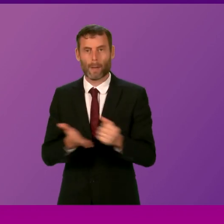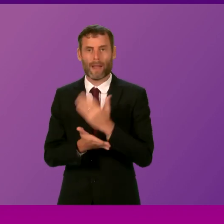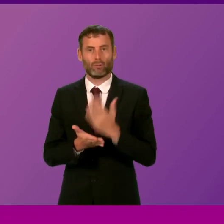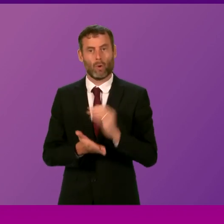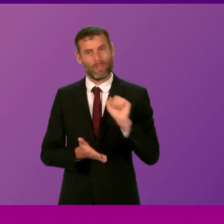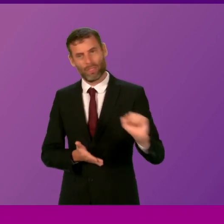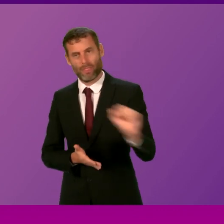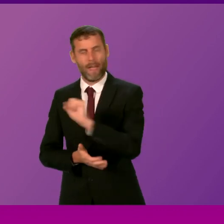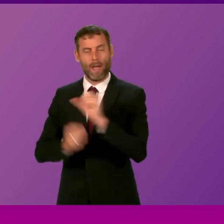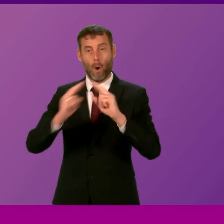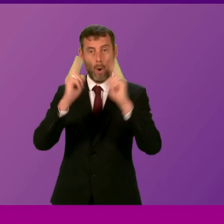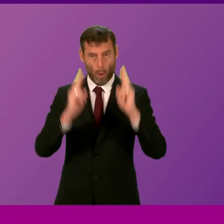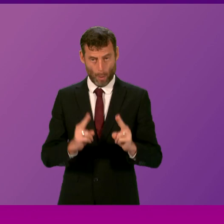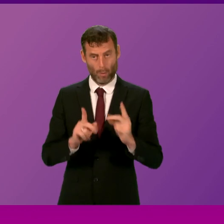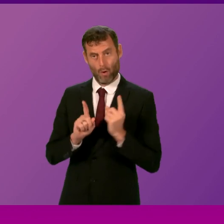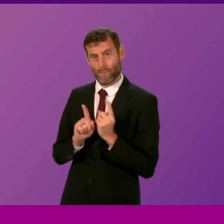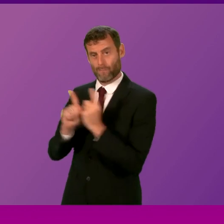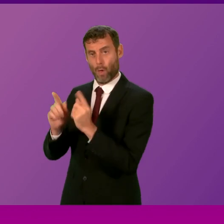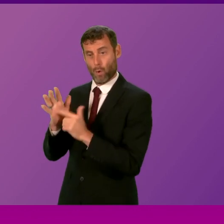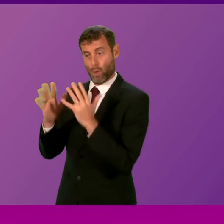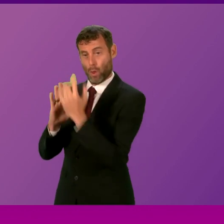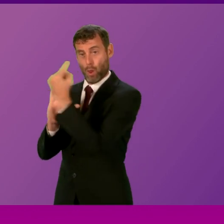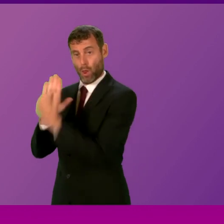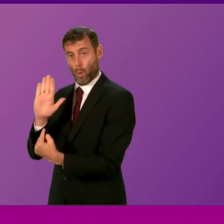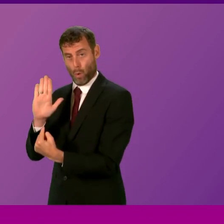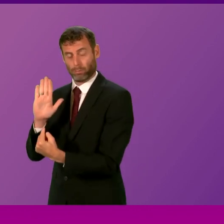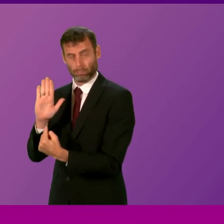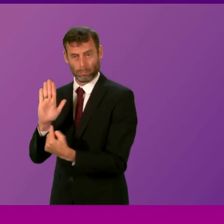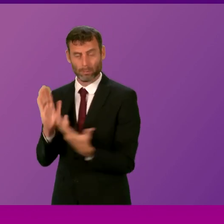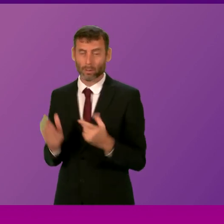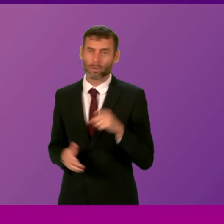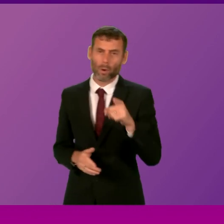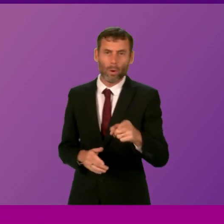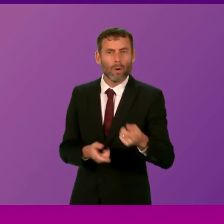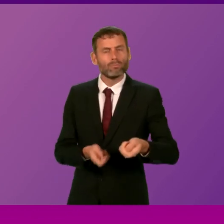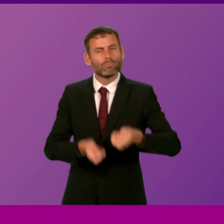they apply the legislation in the same way as anyone else. If Alexander Stewart wants to write